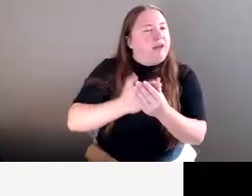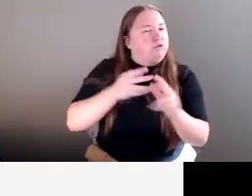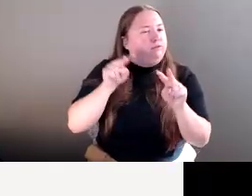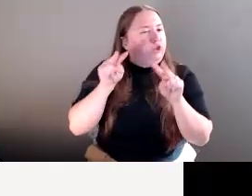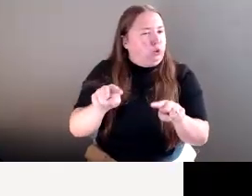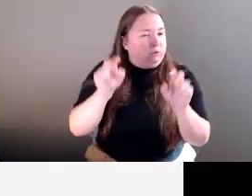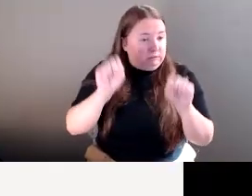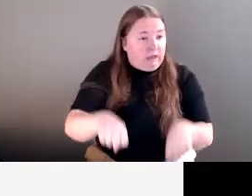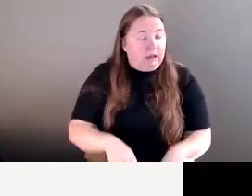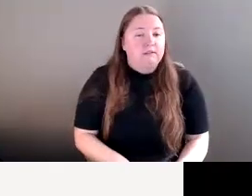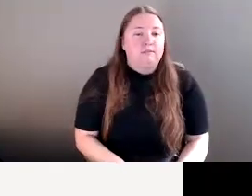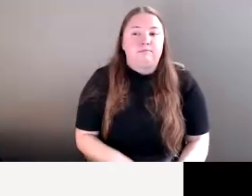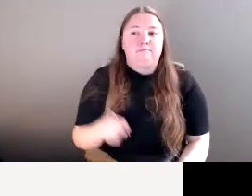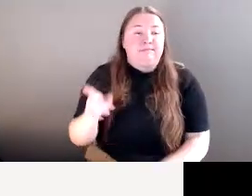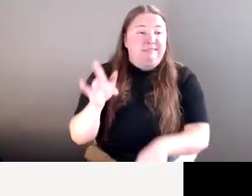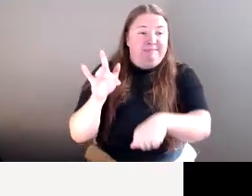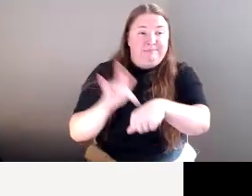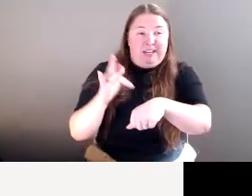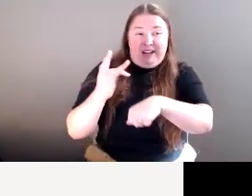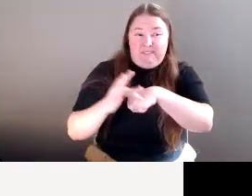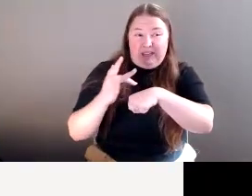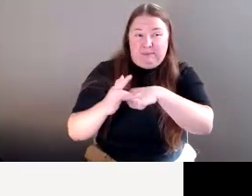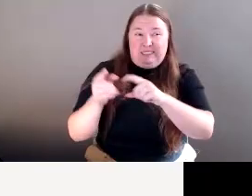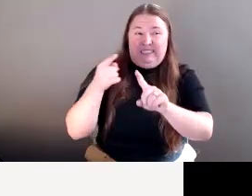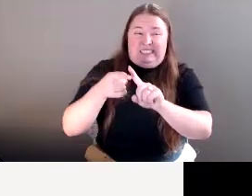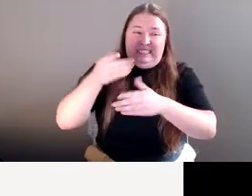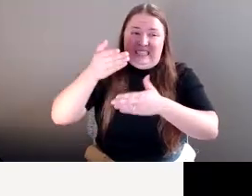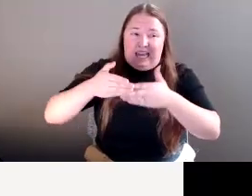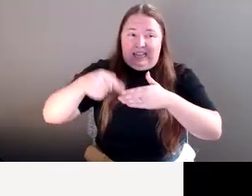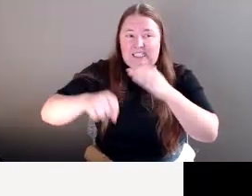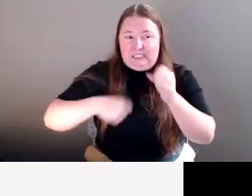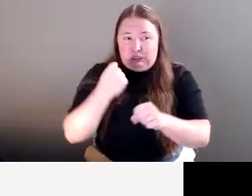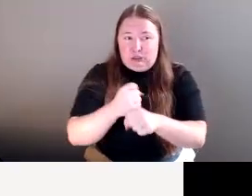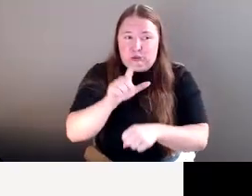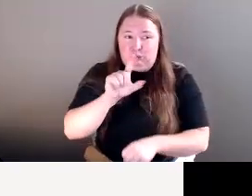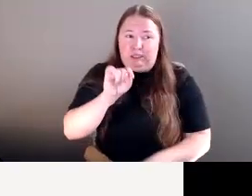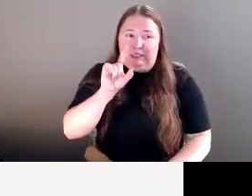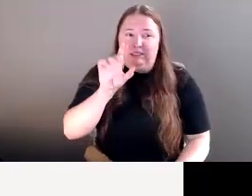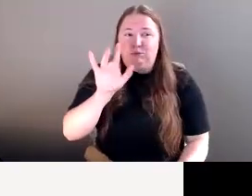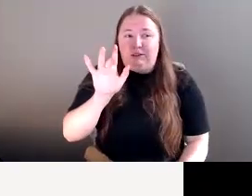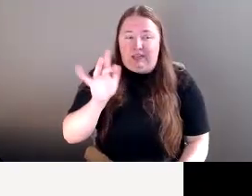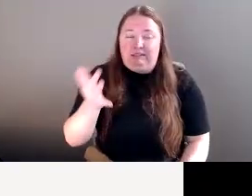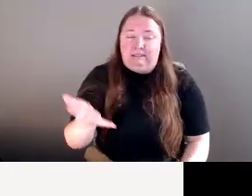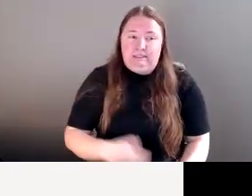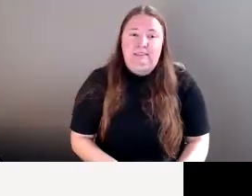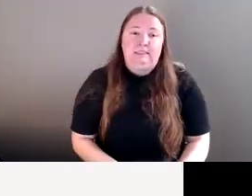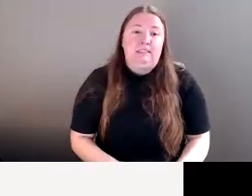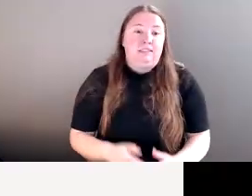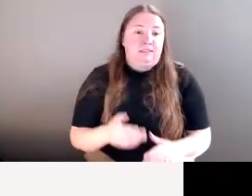This button, it's only going to be available until the end of this year. So again, moving after that date,